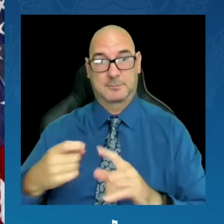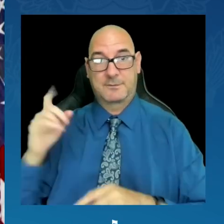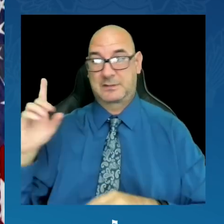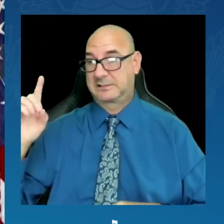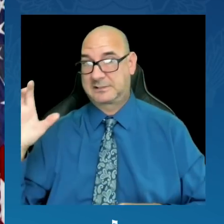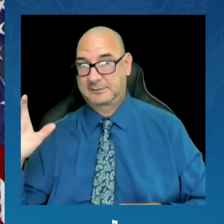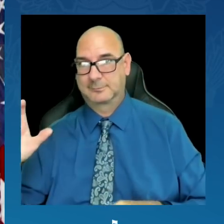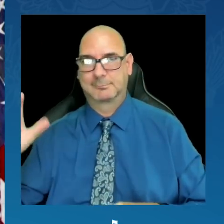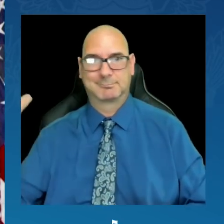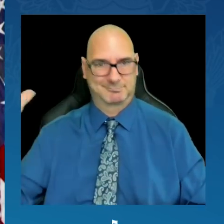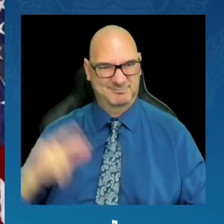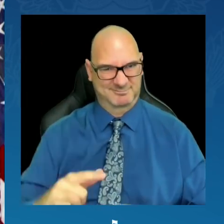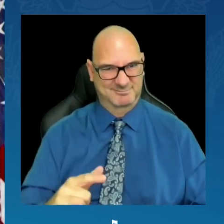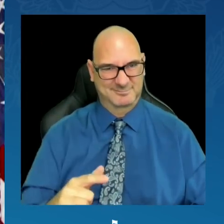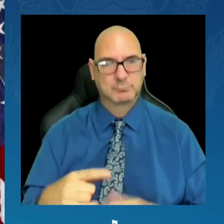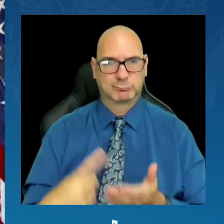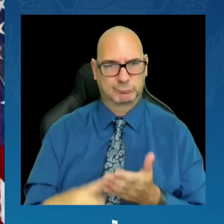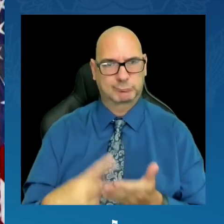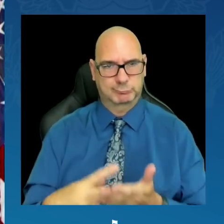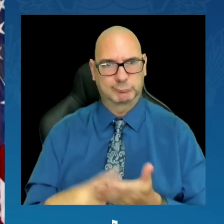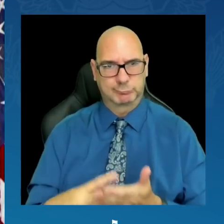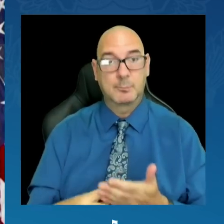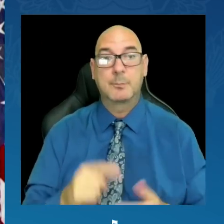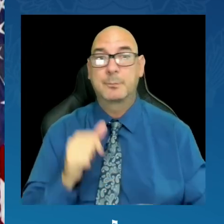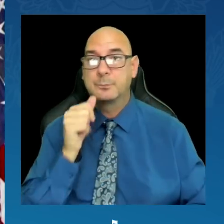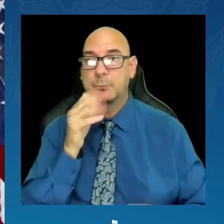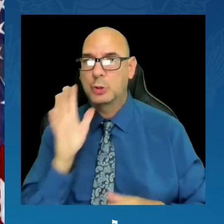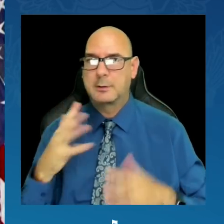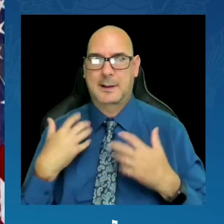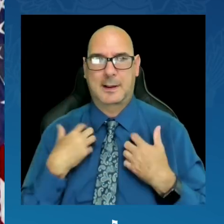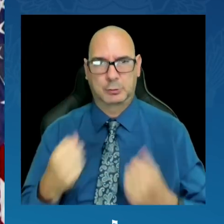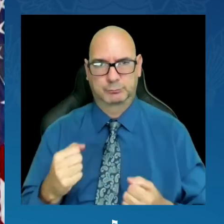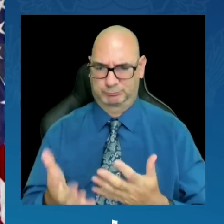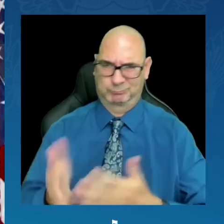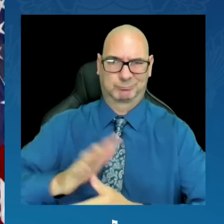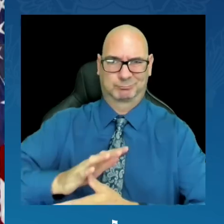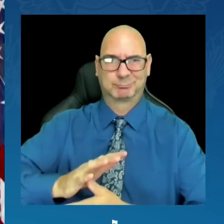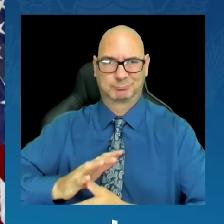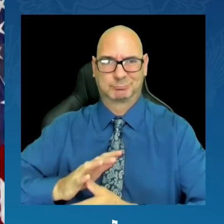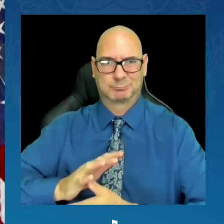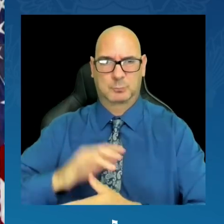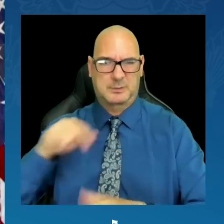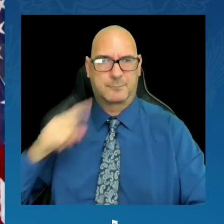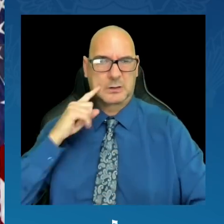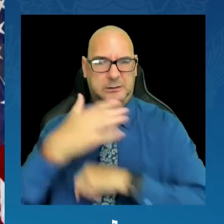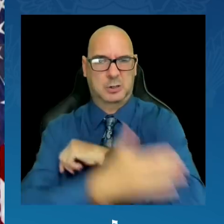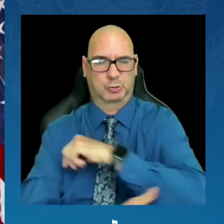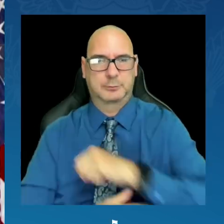which should be one of our highest priorities as a nation. And I had planned to speak about our strategy